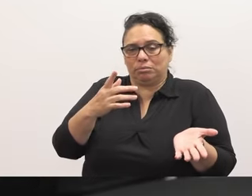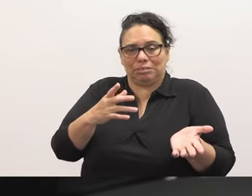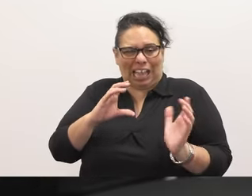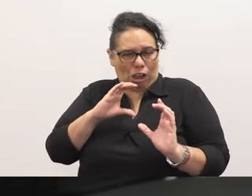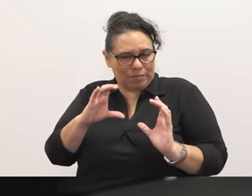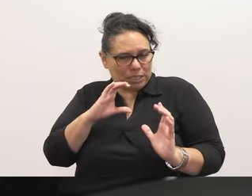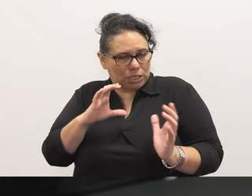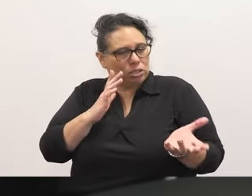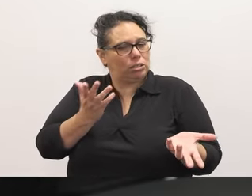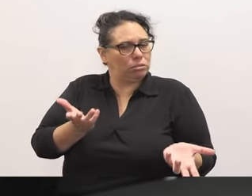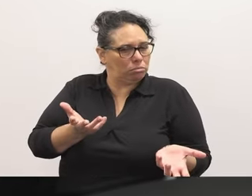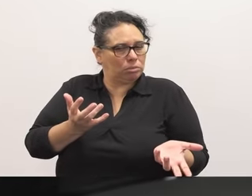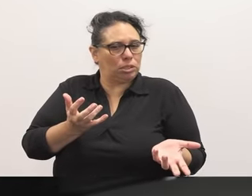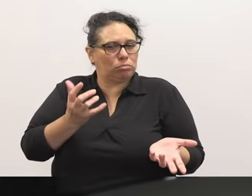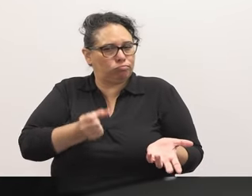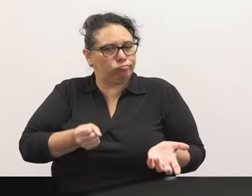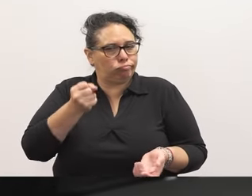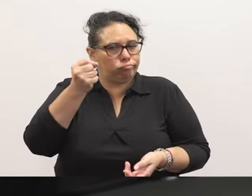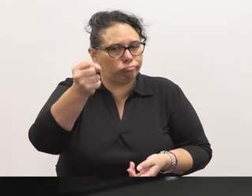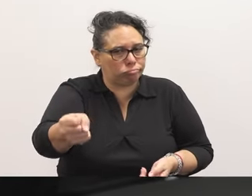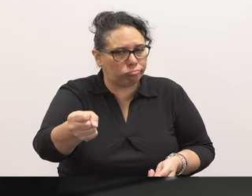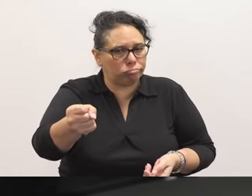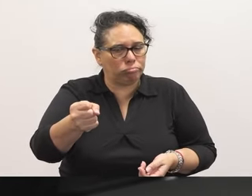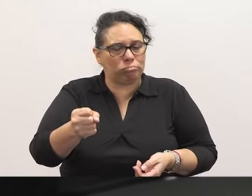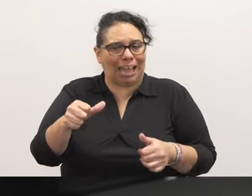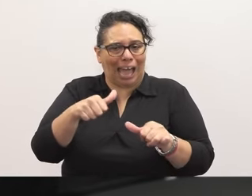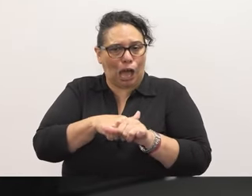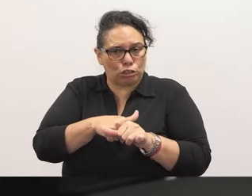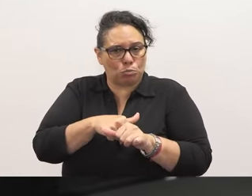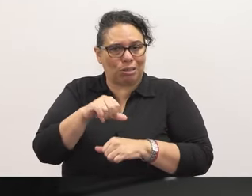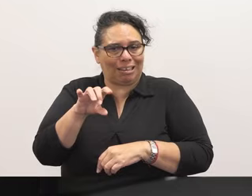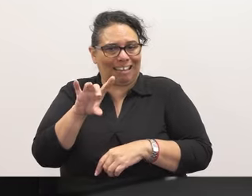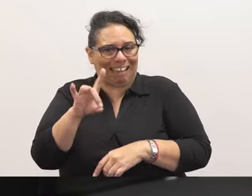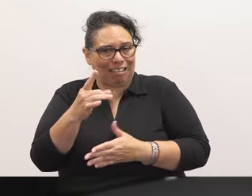about whether to put your child in algebra in eighth grade or to wait till high school.